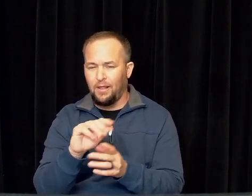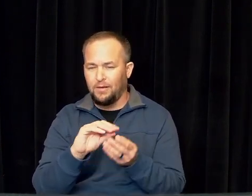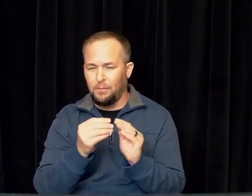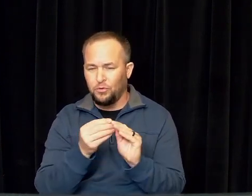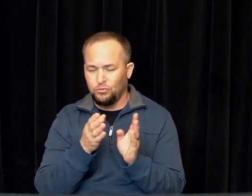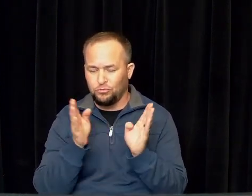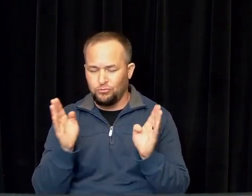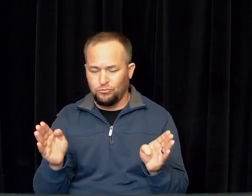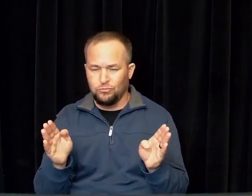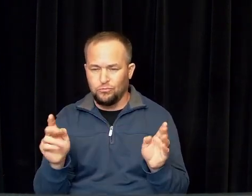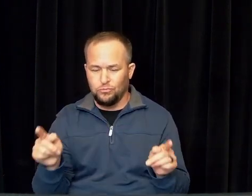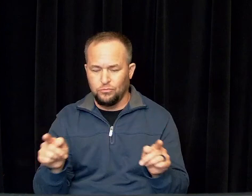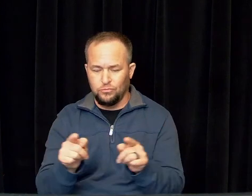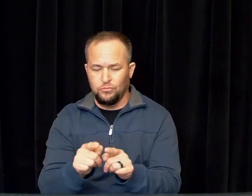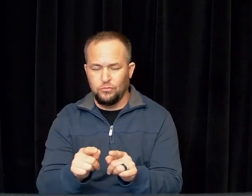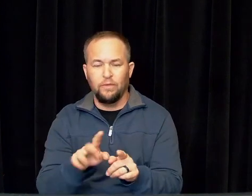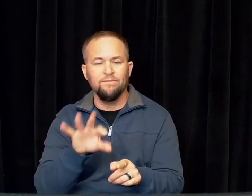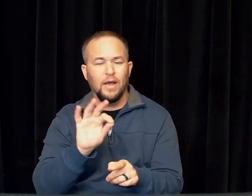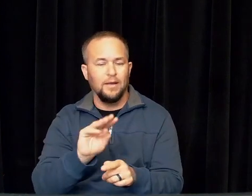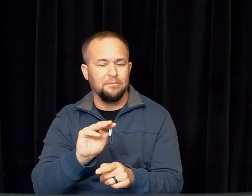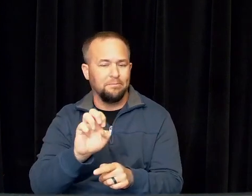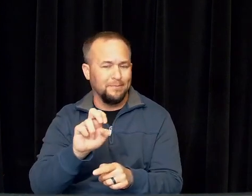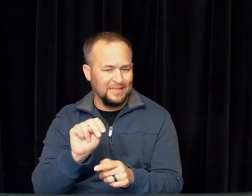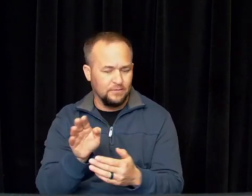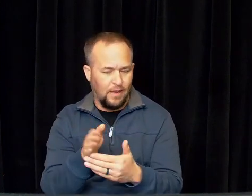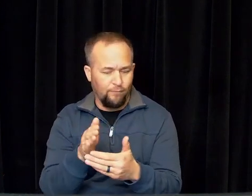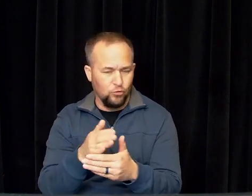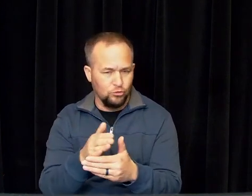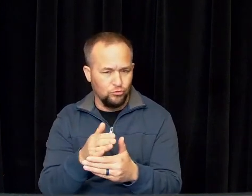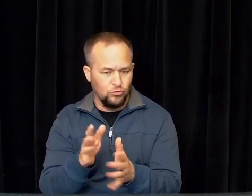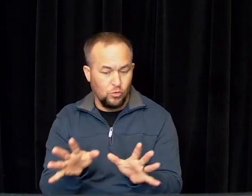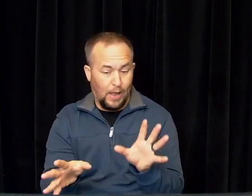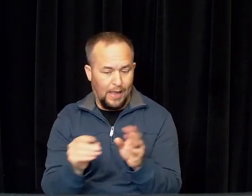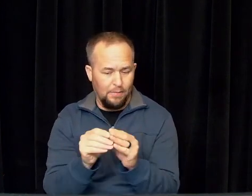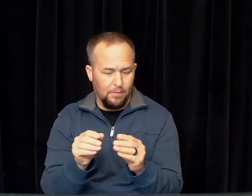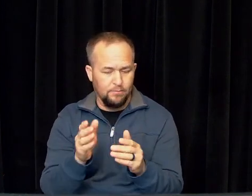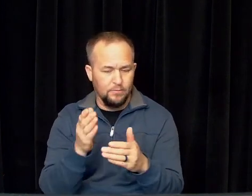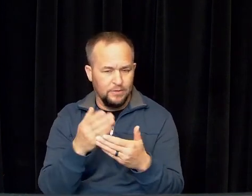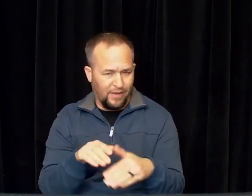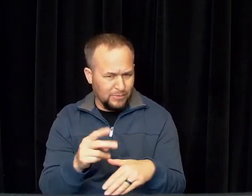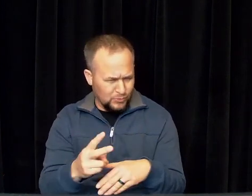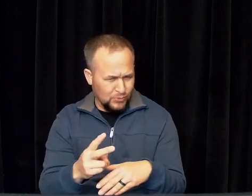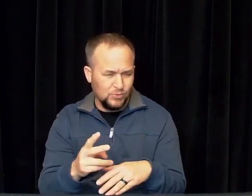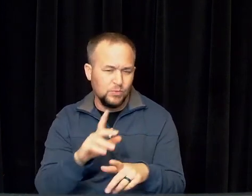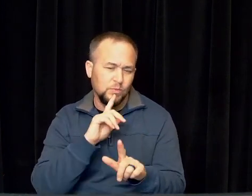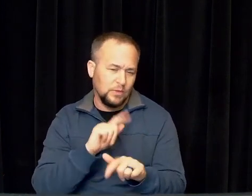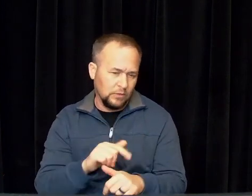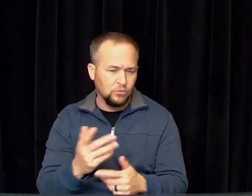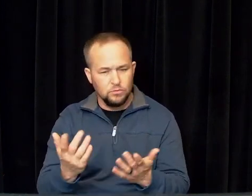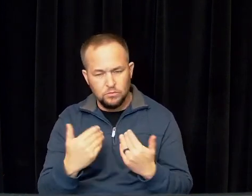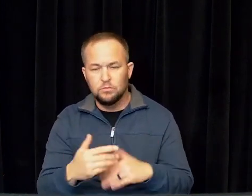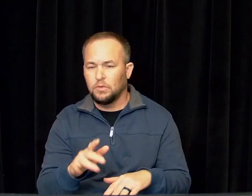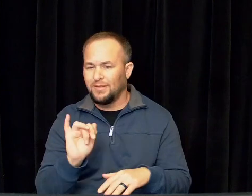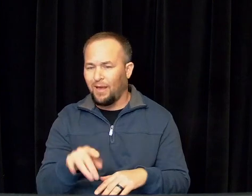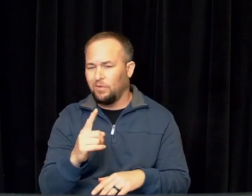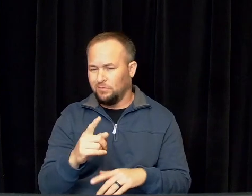set, then you are going to need to find the mean of those two middle numbers or the average. So, go ahead and add those up, divide by 2. But, like I said in this instance because there's